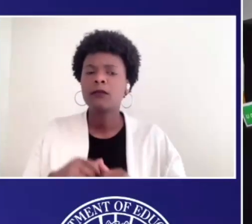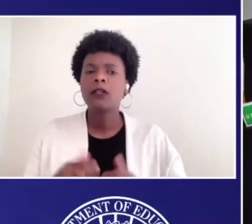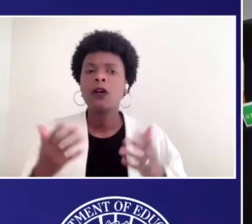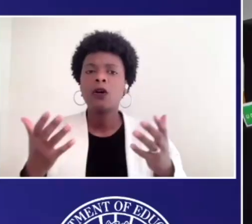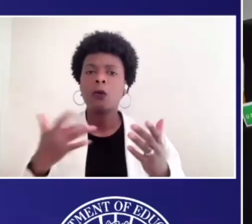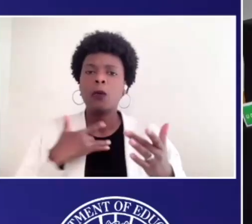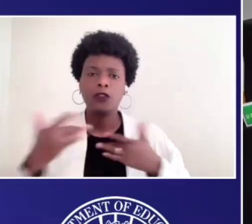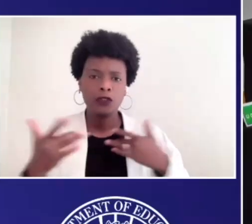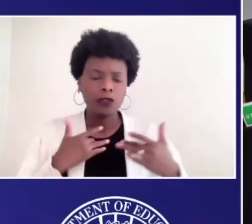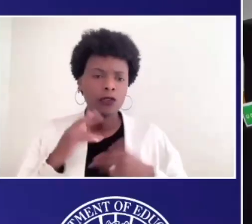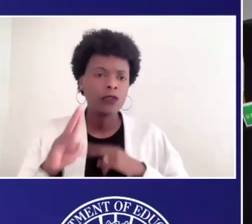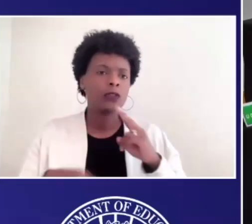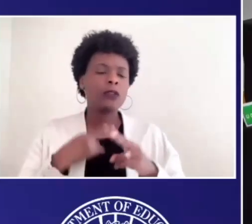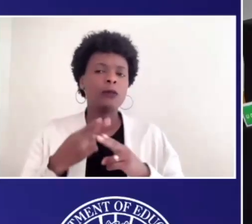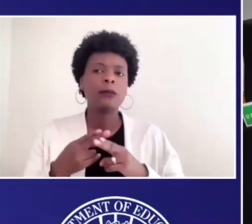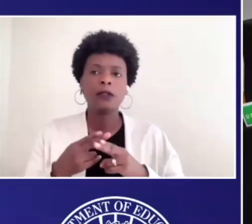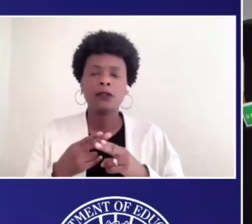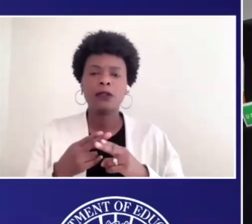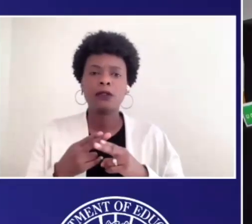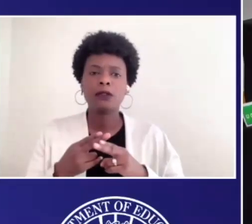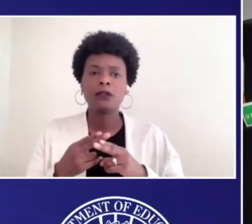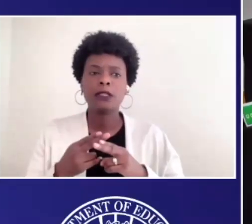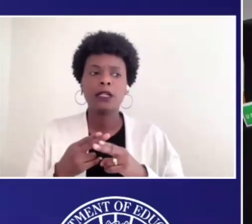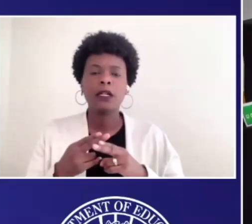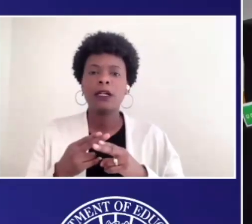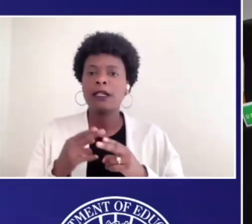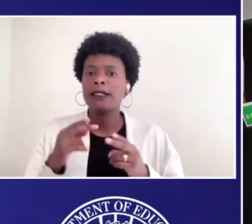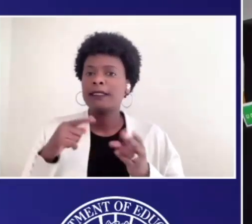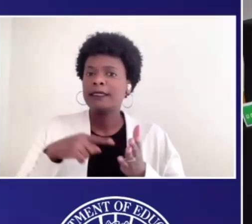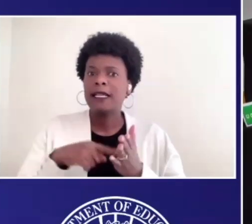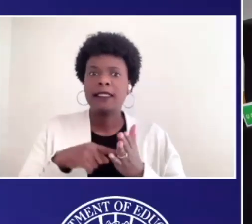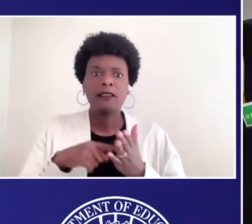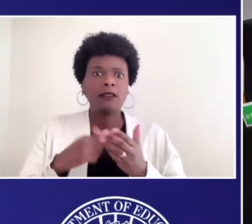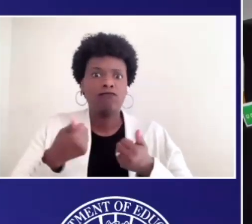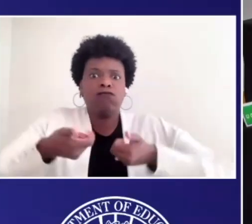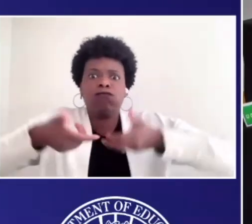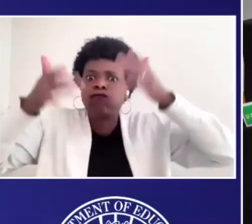concerned about runaway graduate debt and that we are particularly concerned with